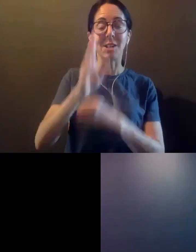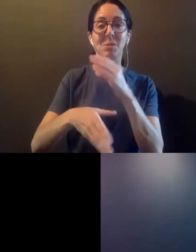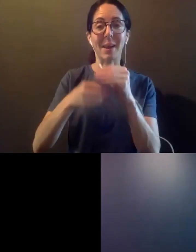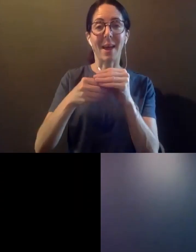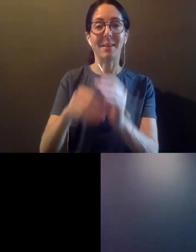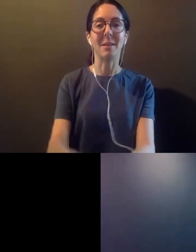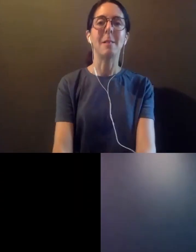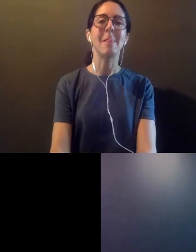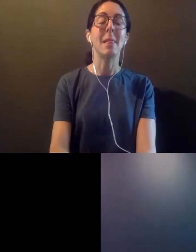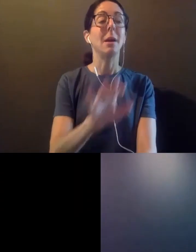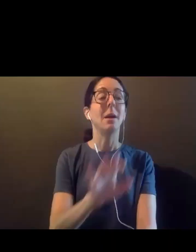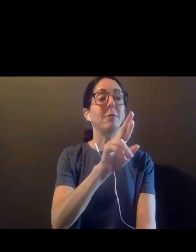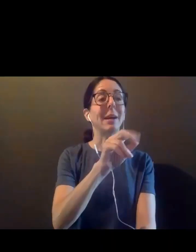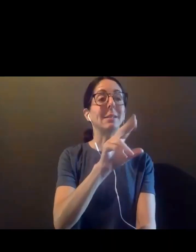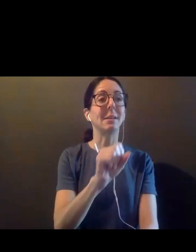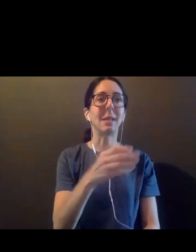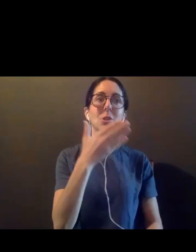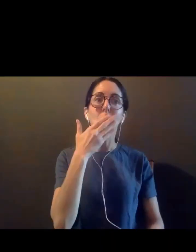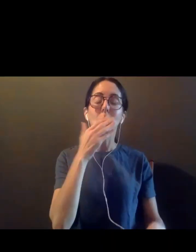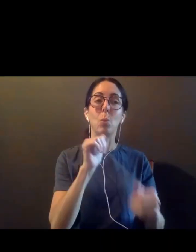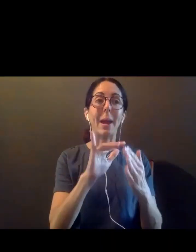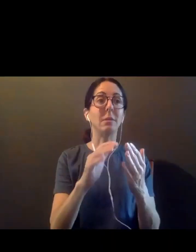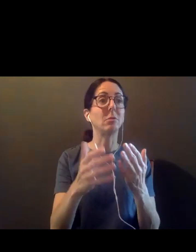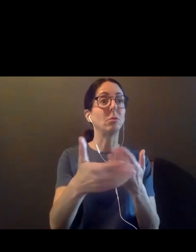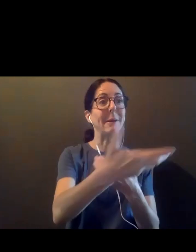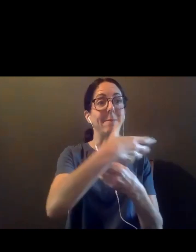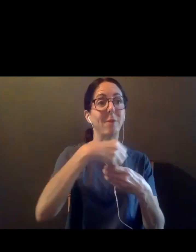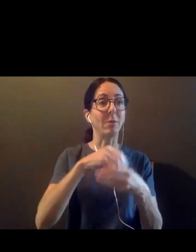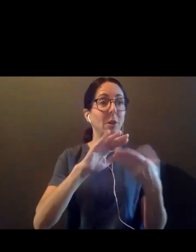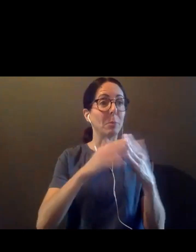A great way to involve the community is to have them do the pitch.